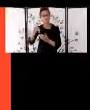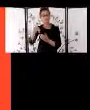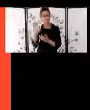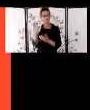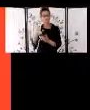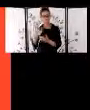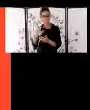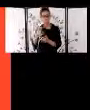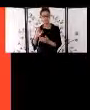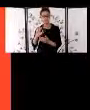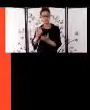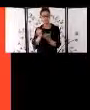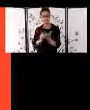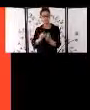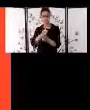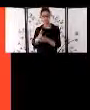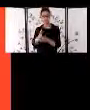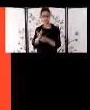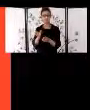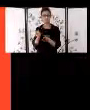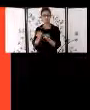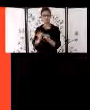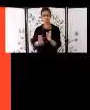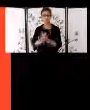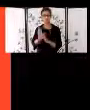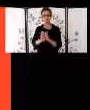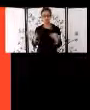We believe that artists living and working in the city of Calgary, or Moh’kinsstis